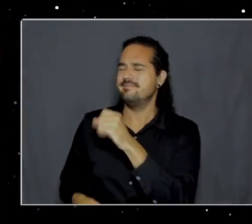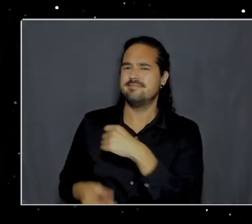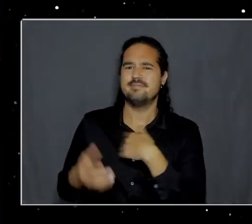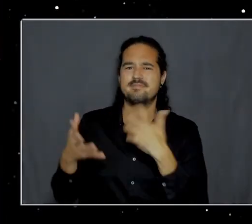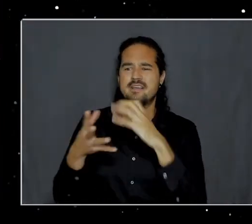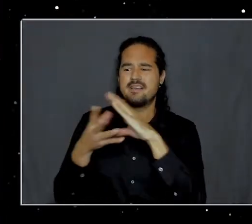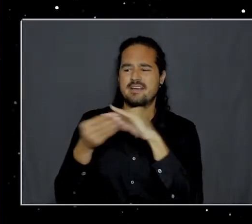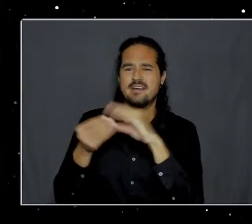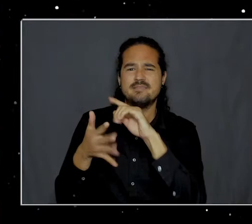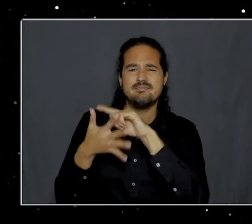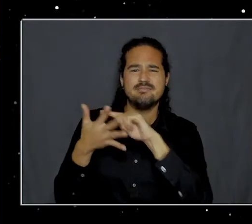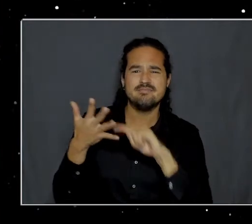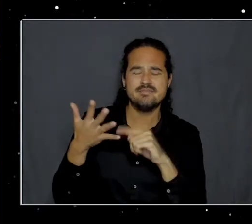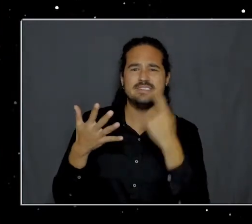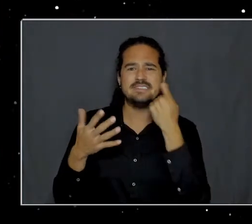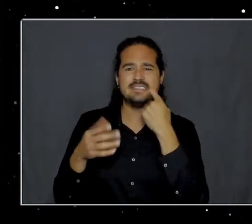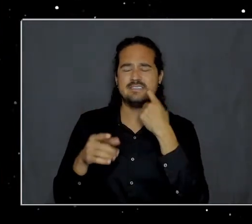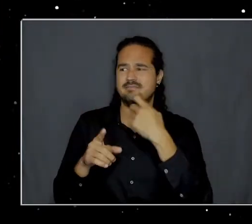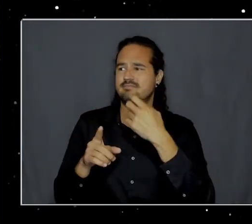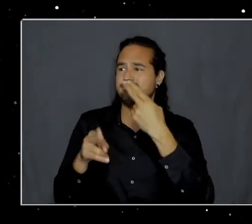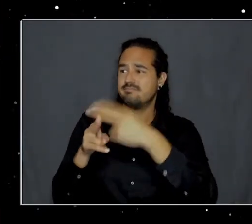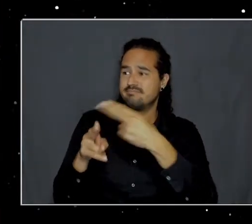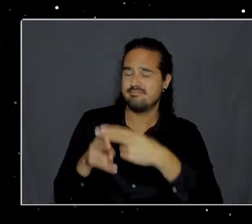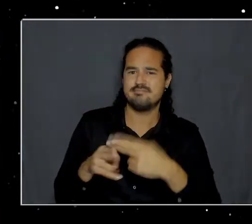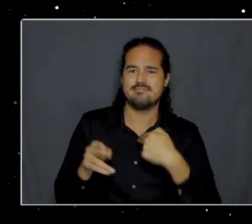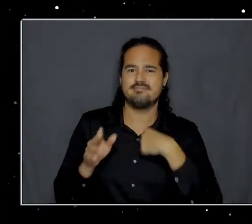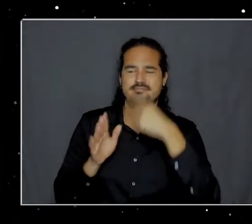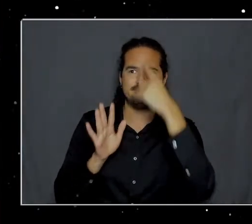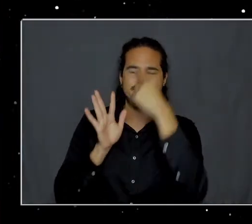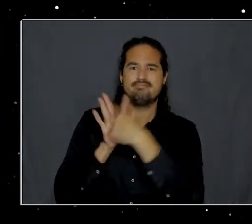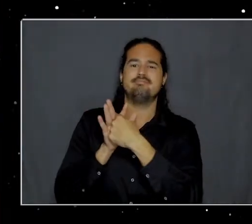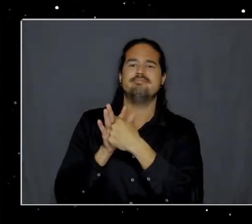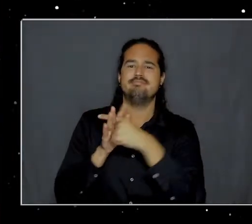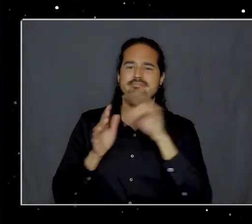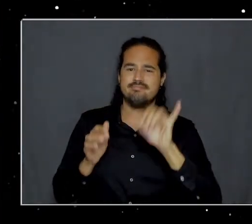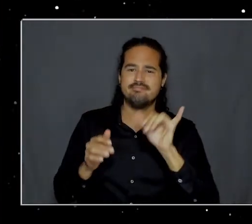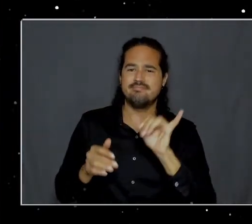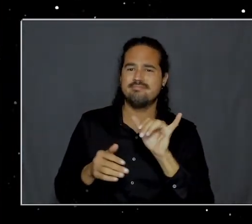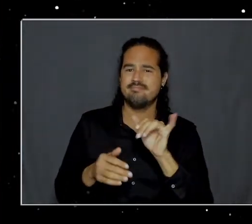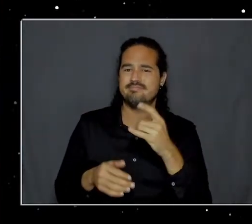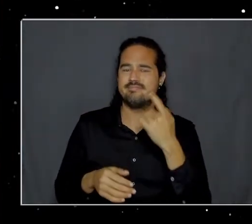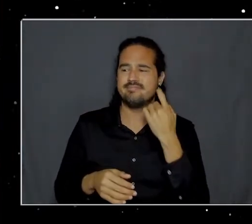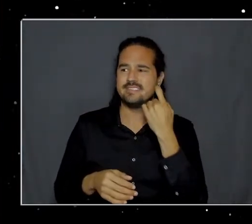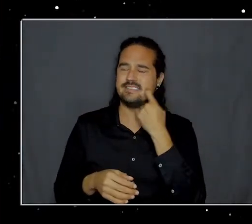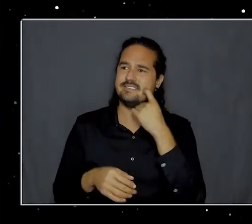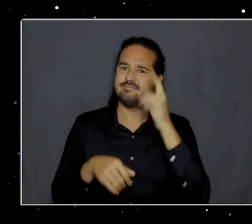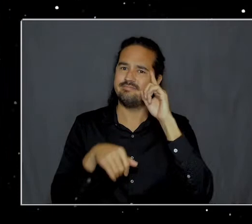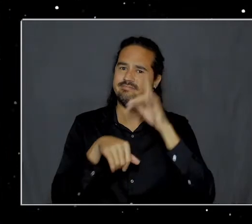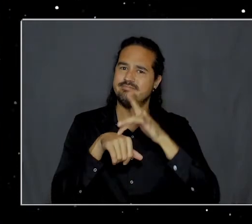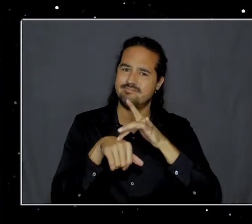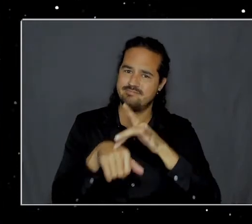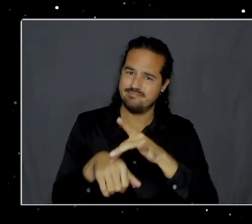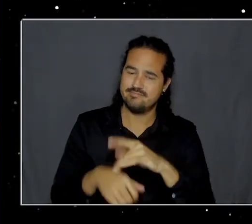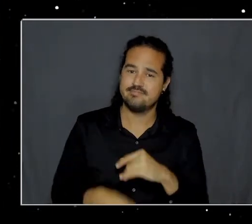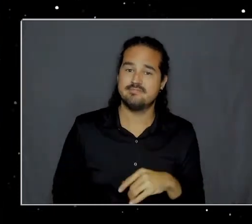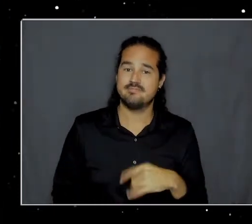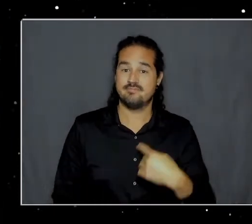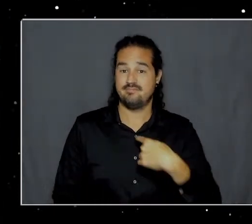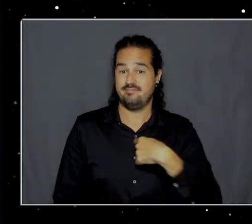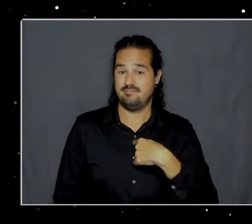THE VIDEO THAT REALLY STUCK WITH ME, THAT I AM THINKING ABOUT AS SOMEONE WHO IS OCCUPYING